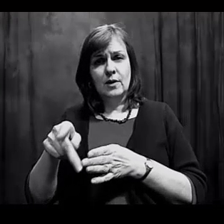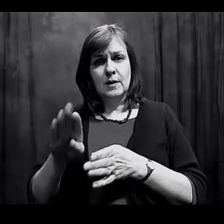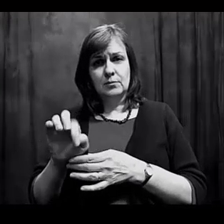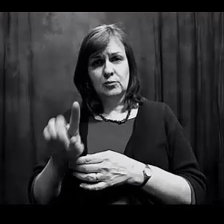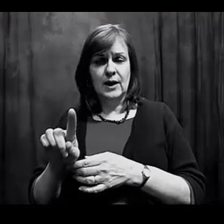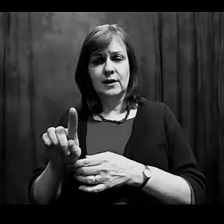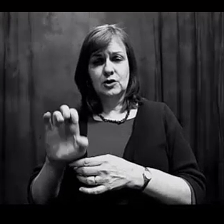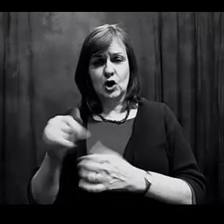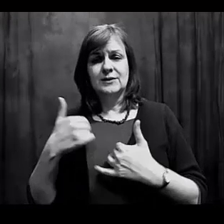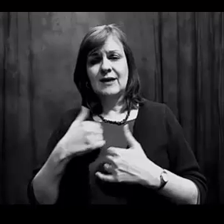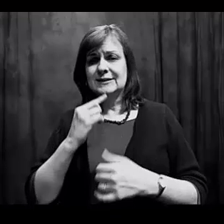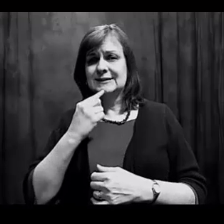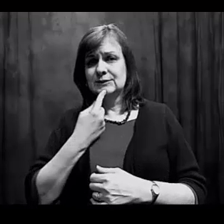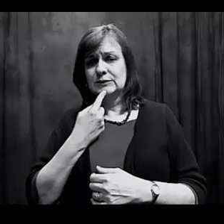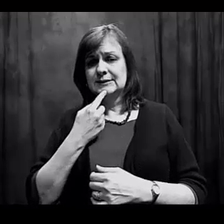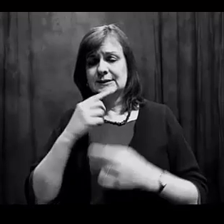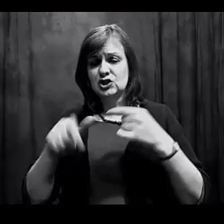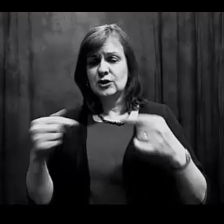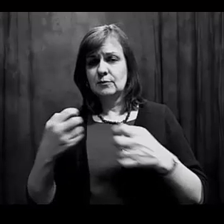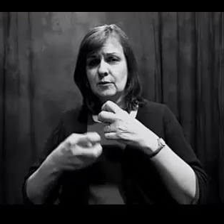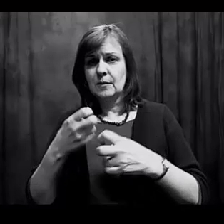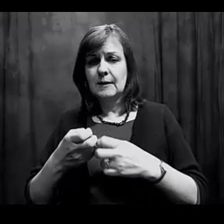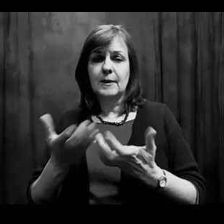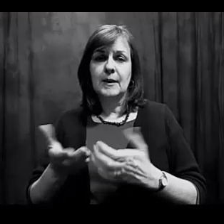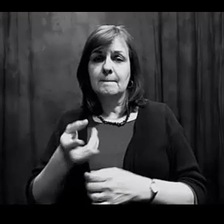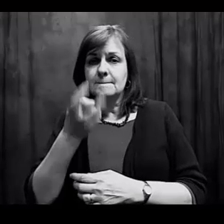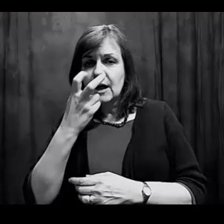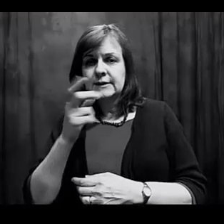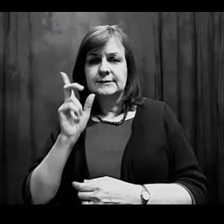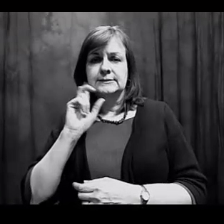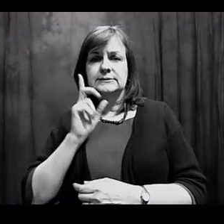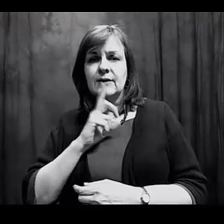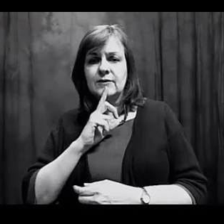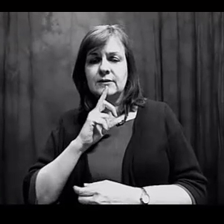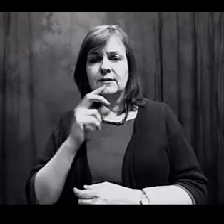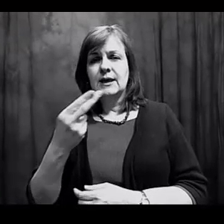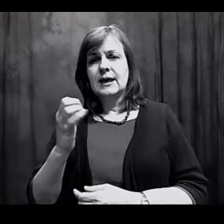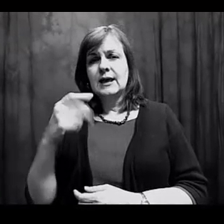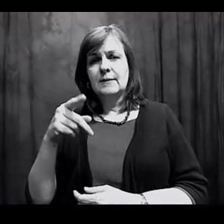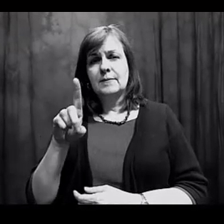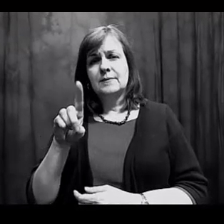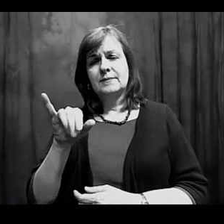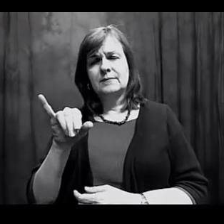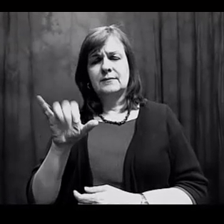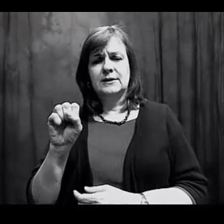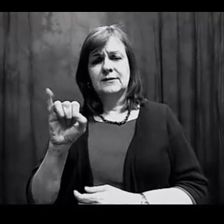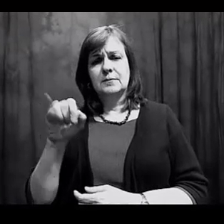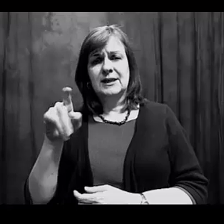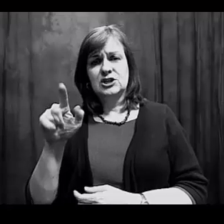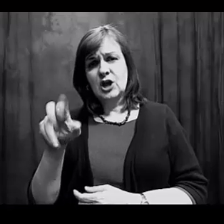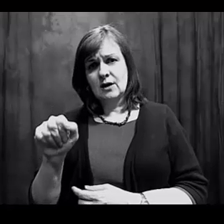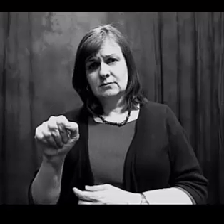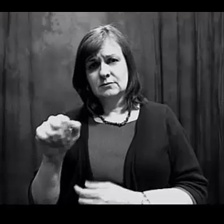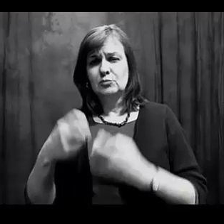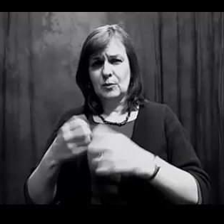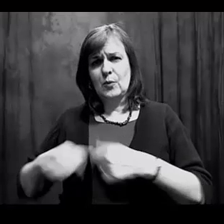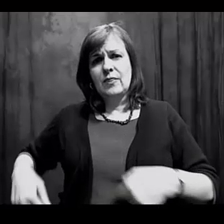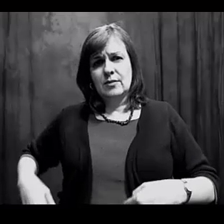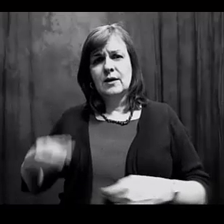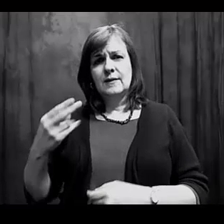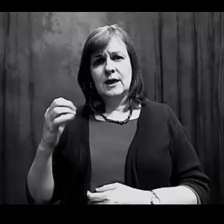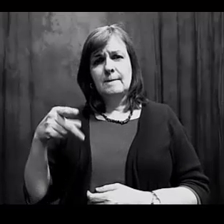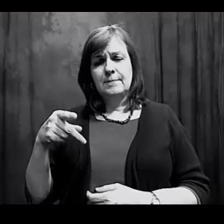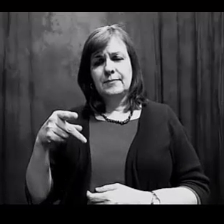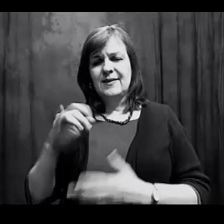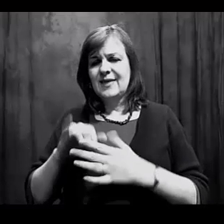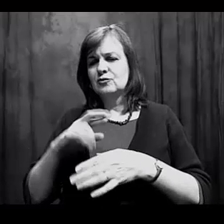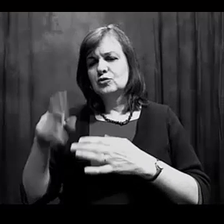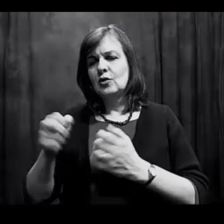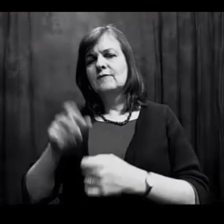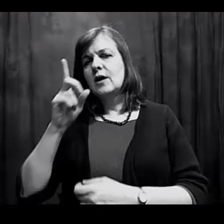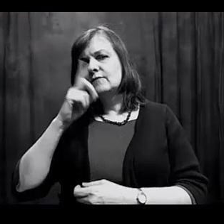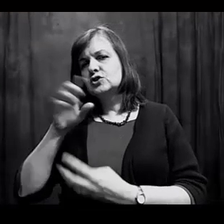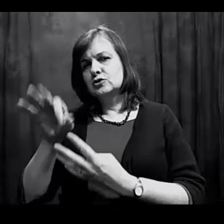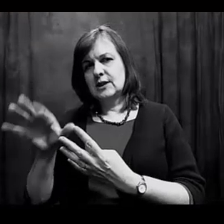breeding lines so when we talk about pure bred dogs they actually now looking at about 25% of them that have some serious genetic